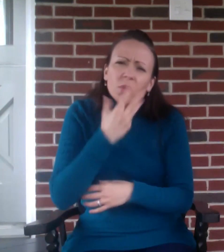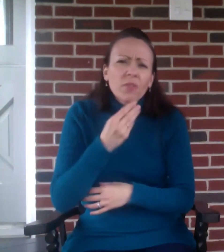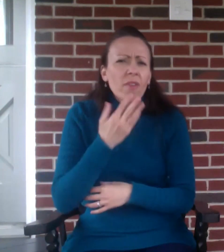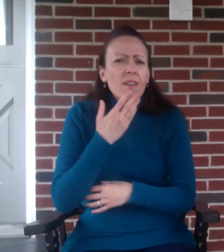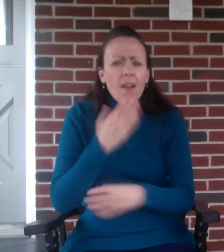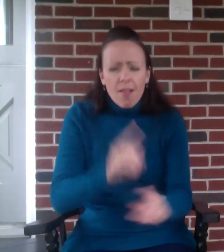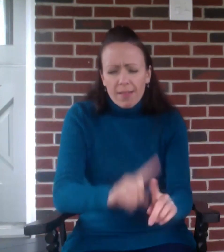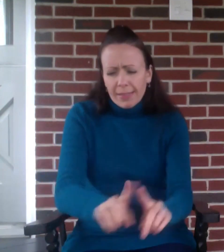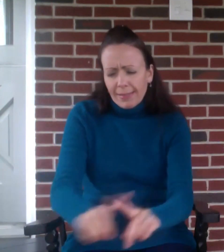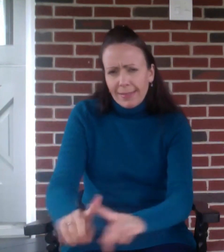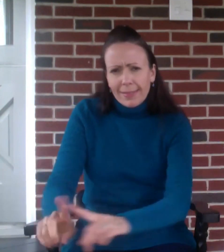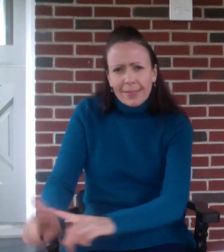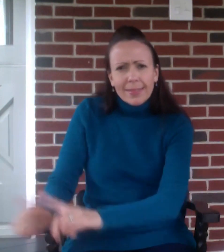and sprouted.